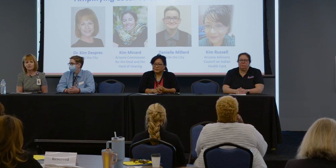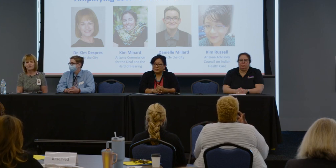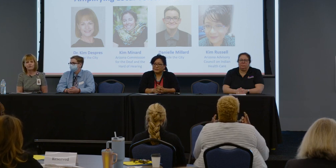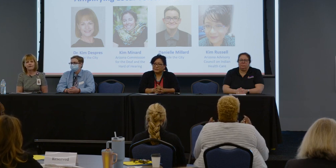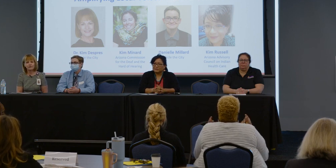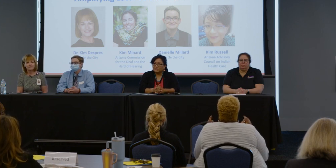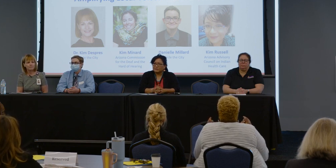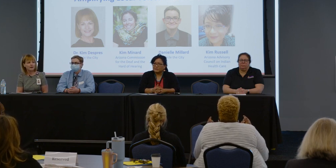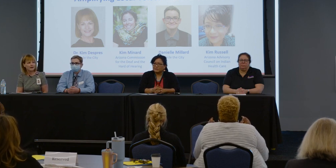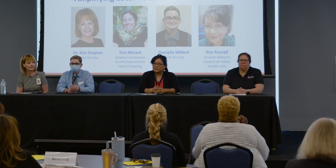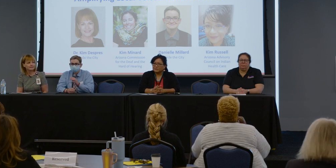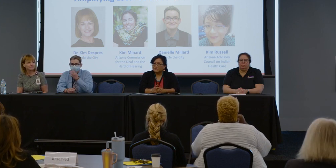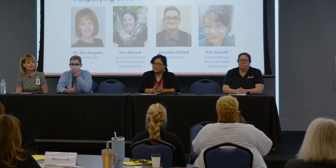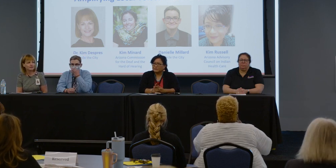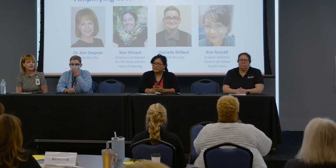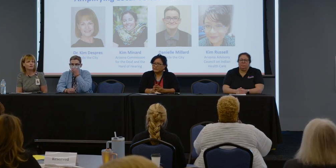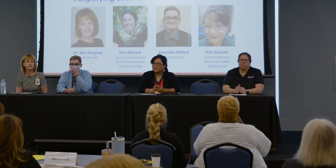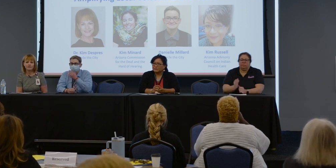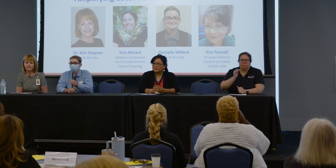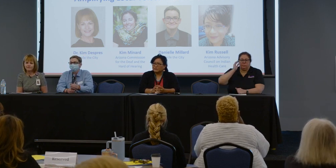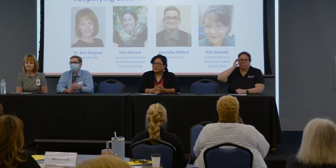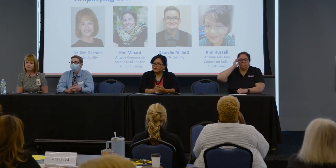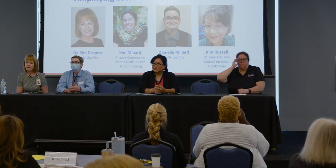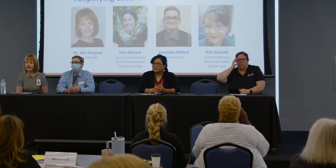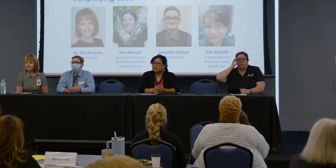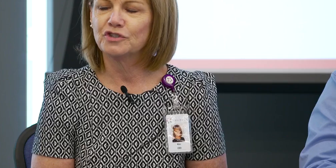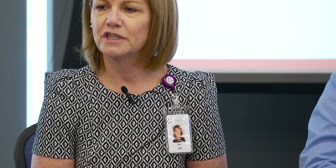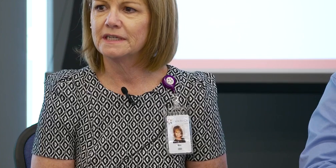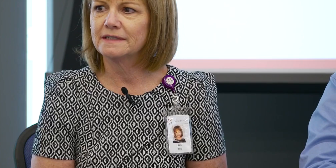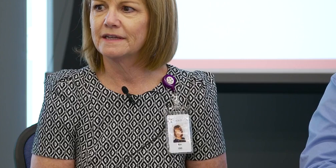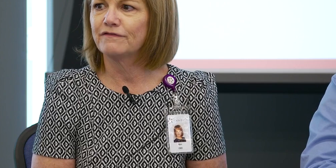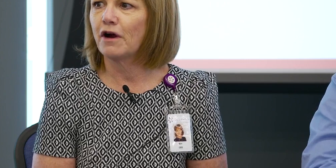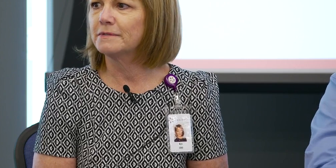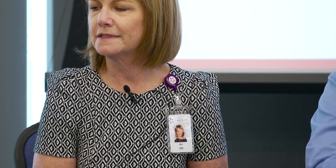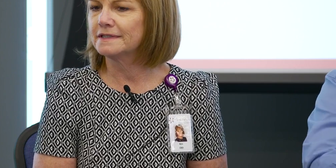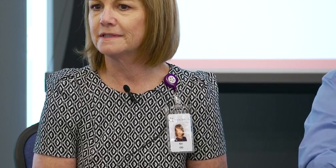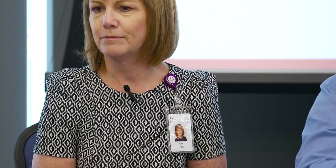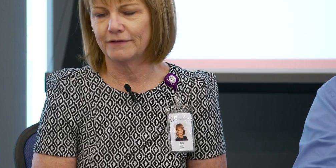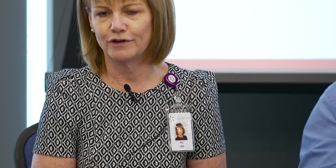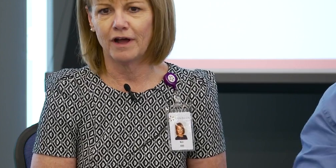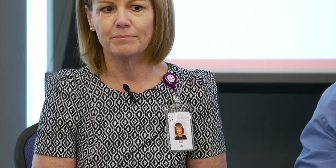But we were founded by Sister Adele O'Sullivan. She is a pharmacist, believe it or not,